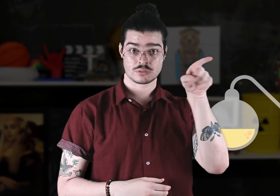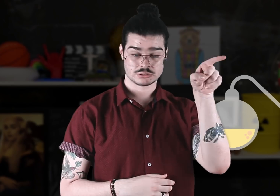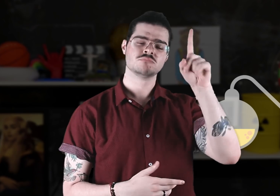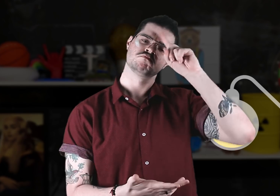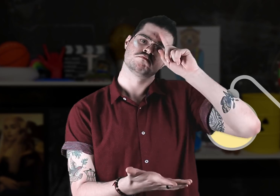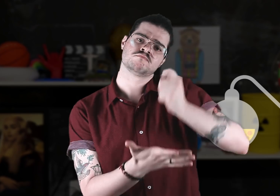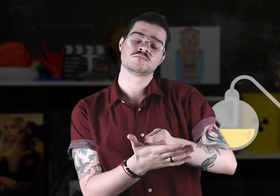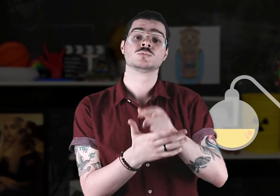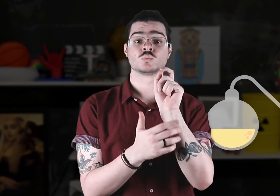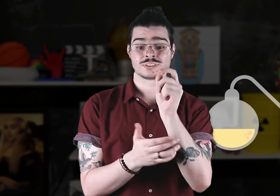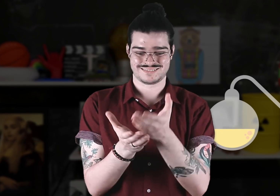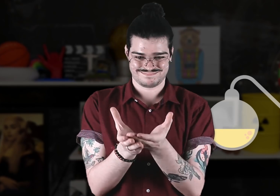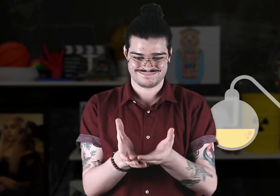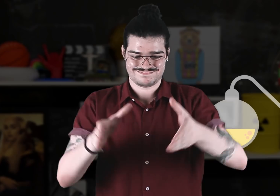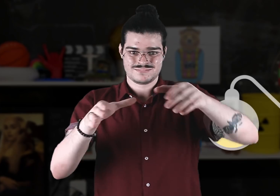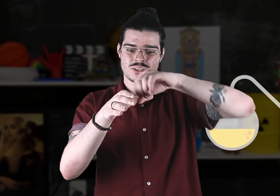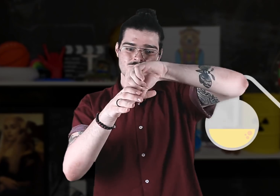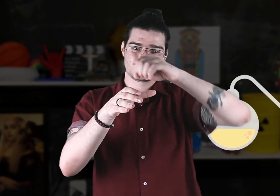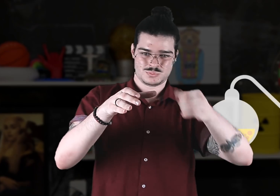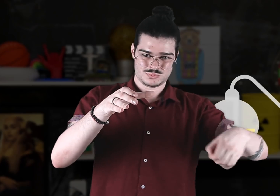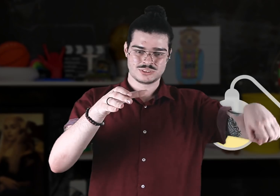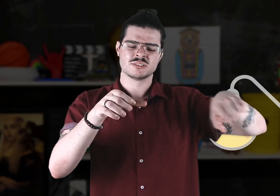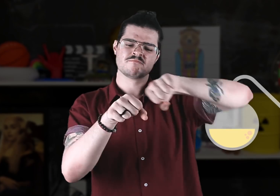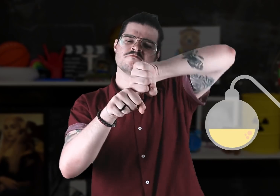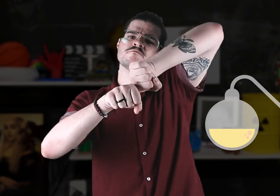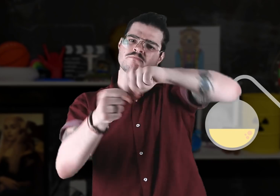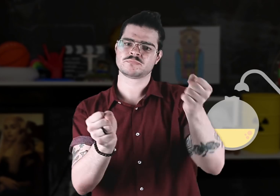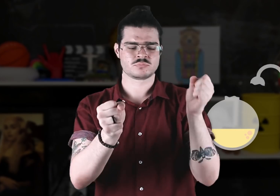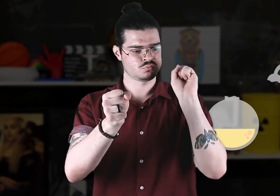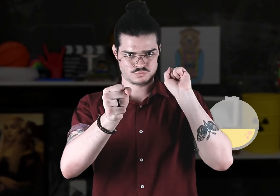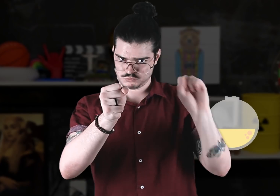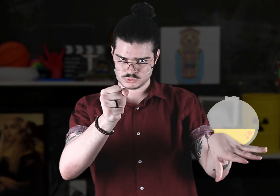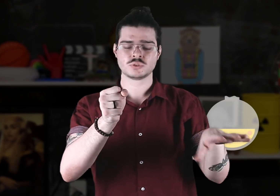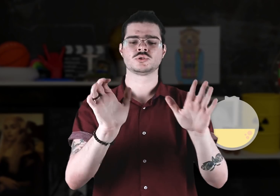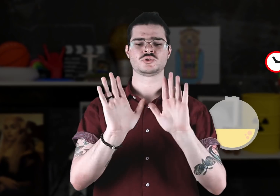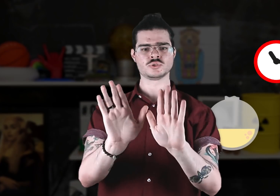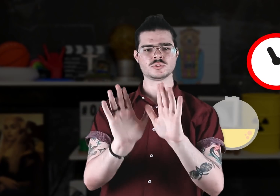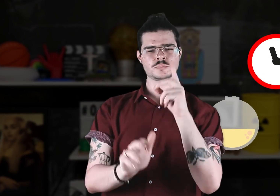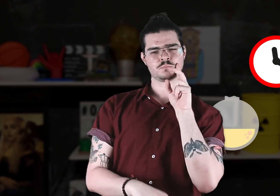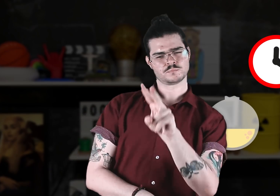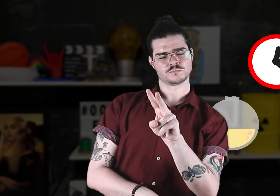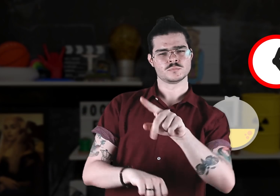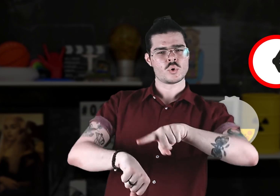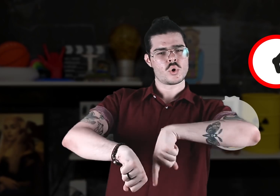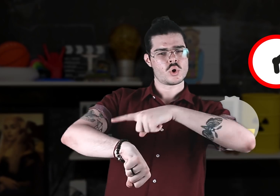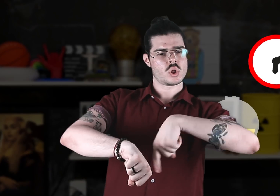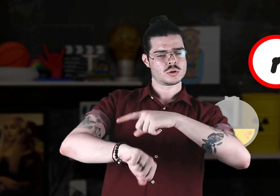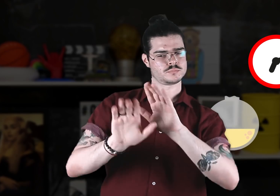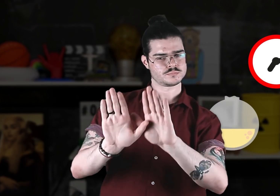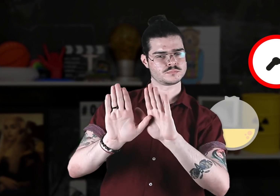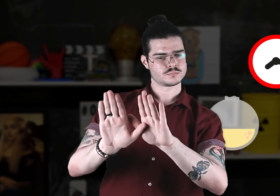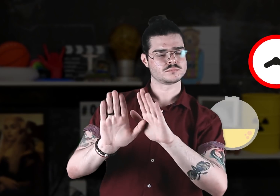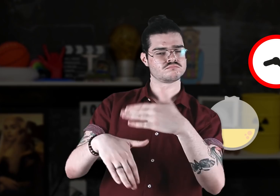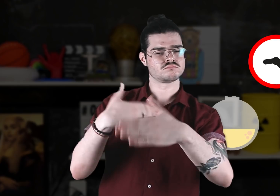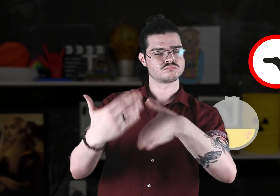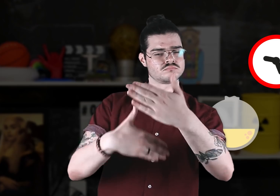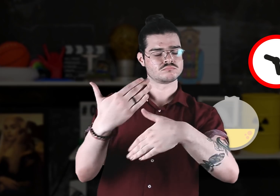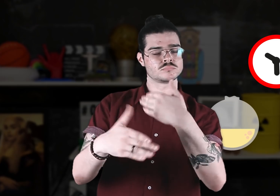he then decided to break the neck of the swan, left the same outside the jar for a period